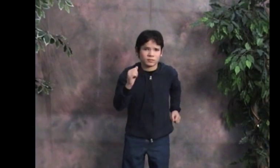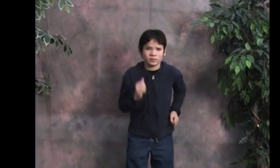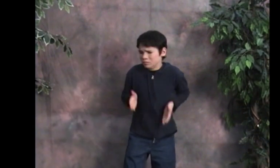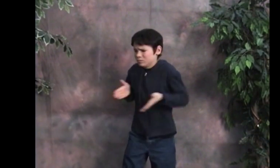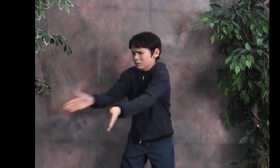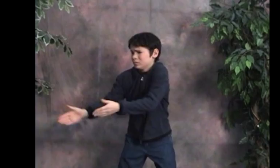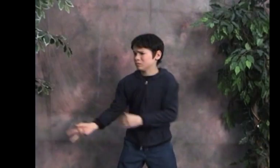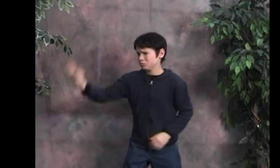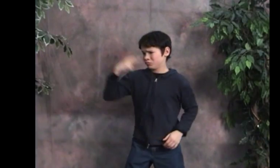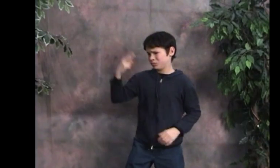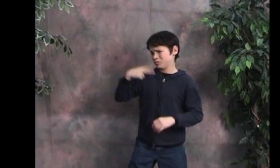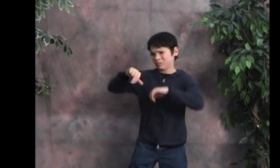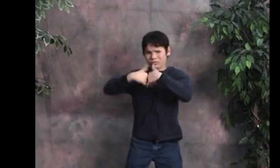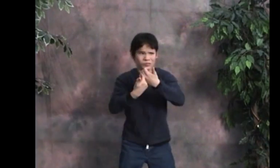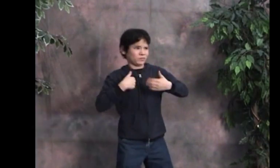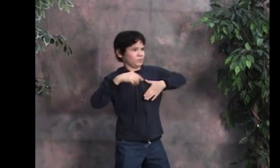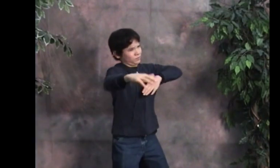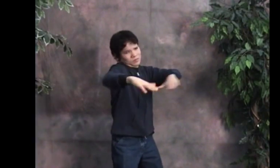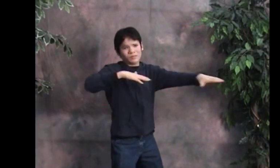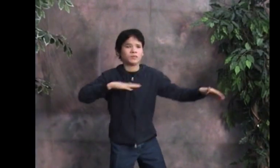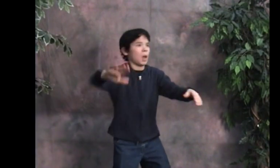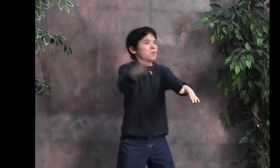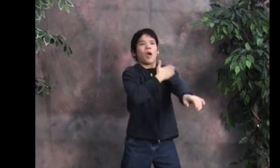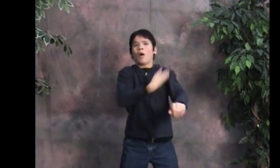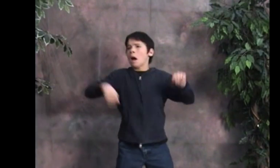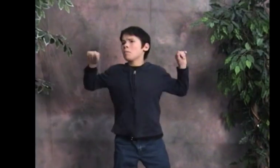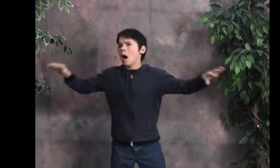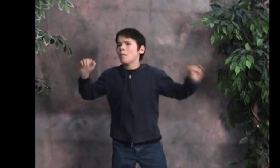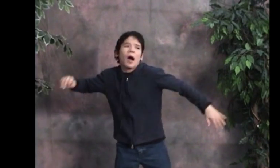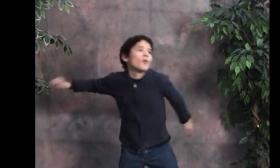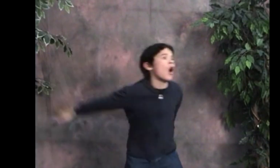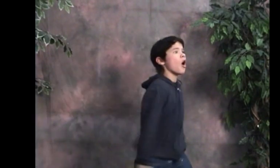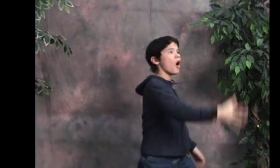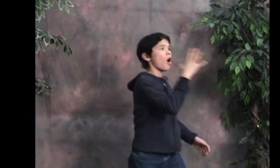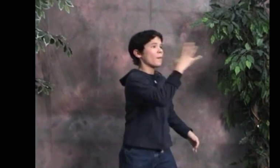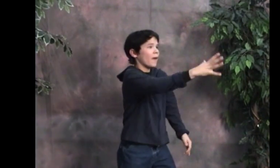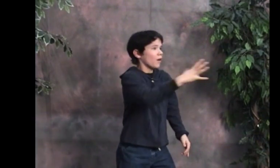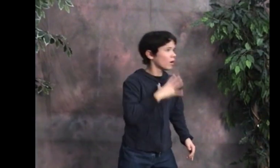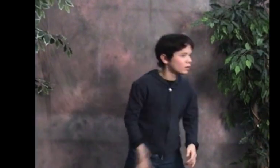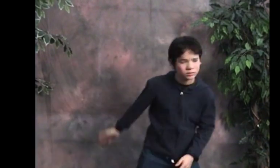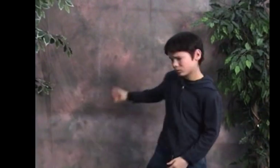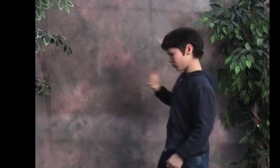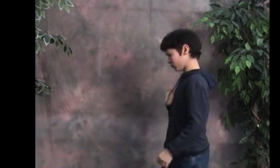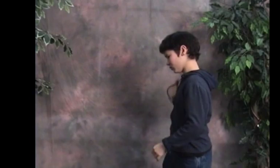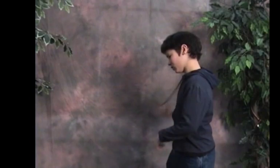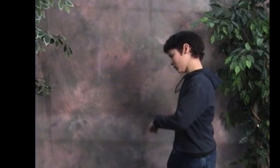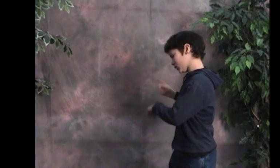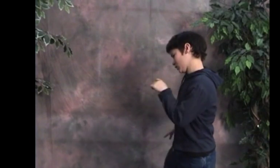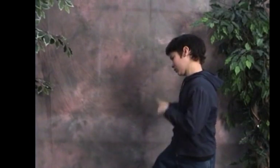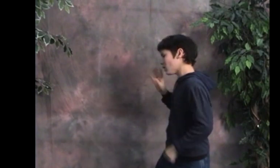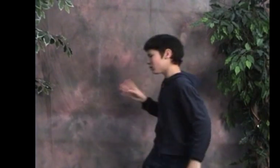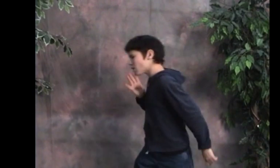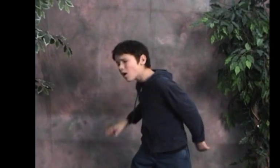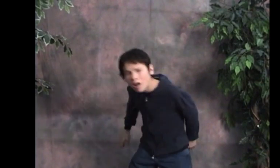Well you can tell by the way I use my walk I'm a woman's man, no time to talk Music loud and women warm